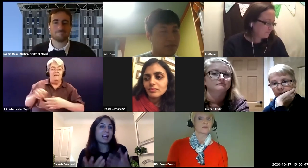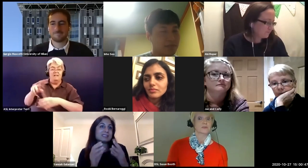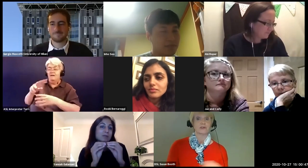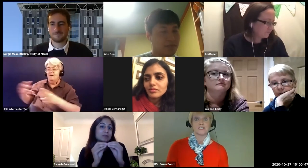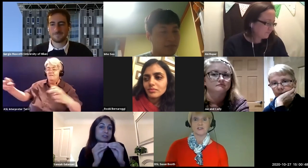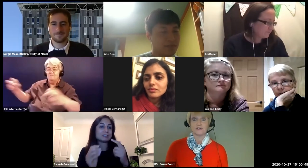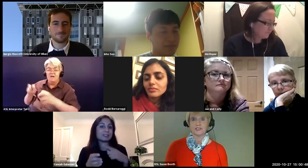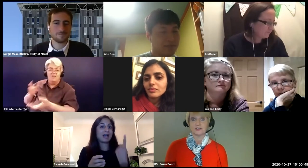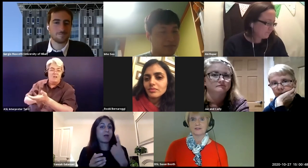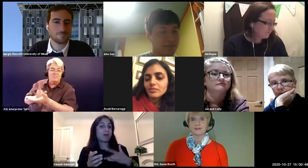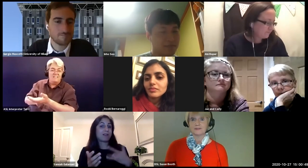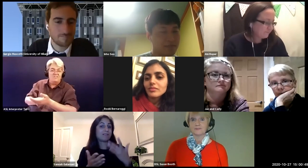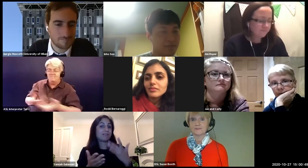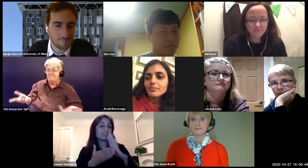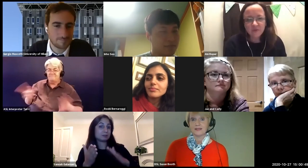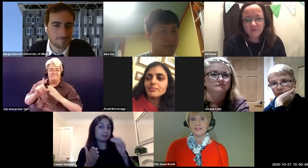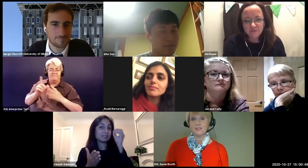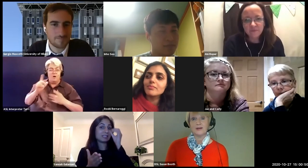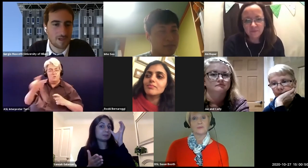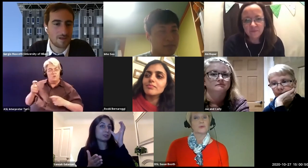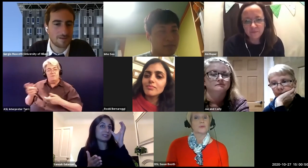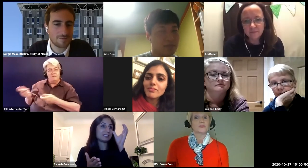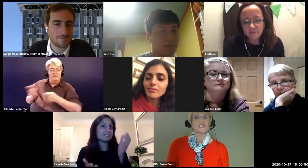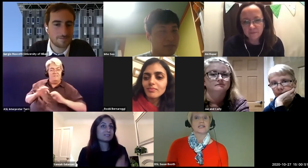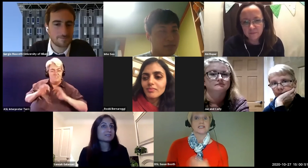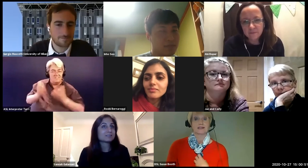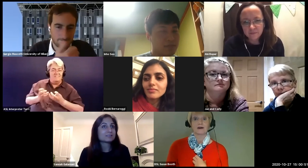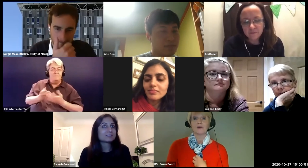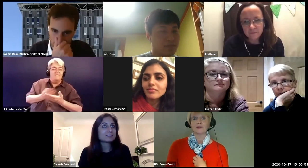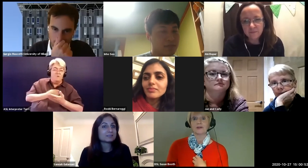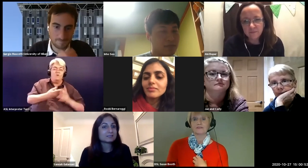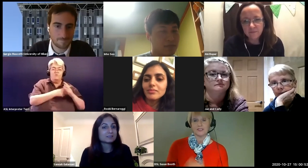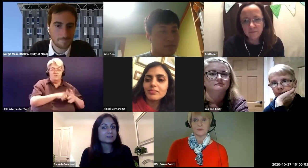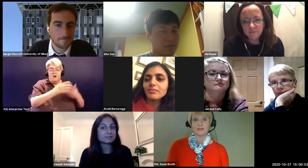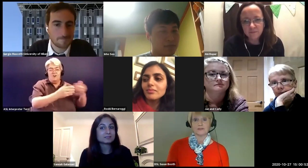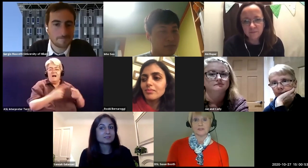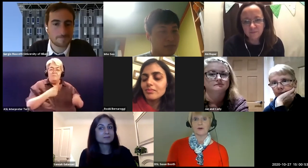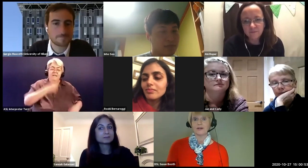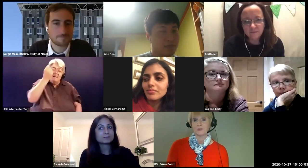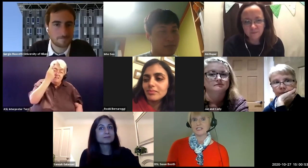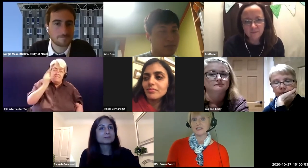the very start and it's about appreciating our own life experience and our expertise